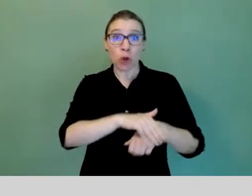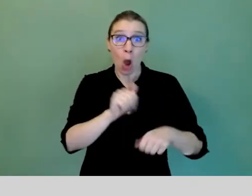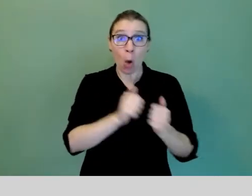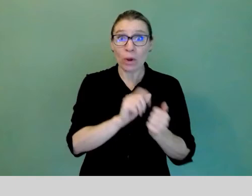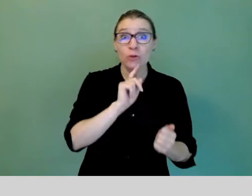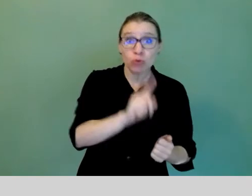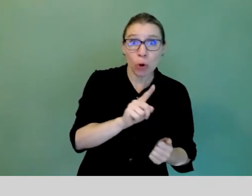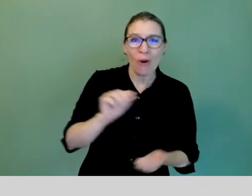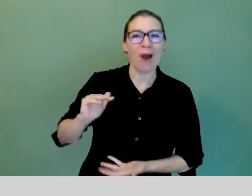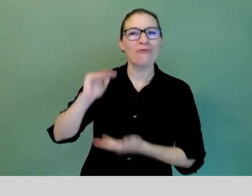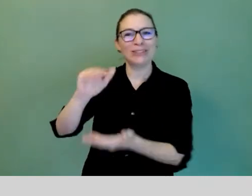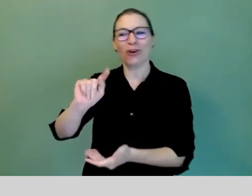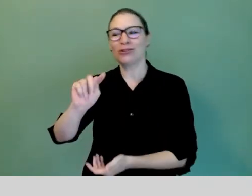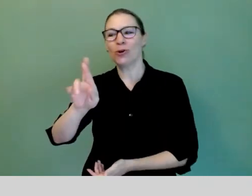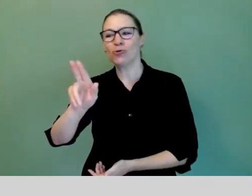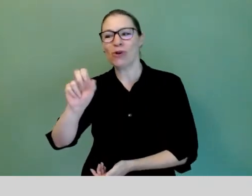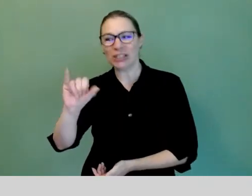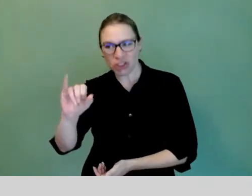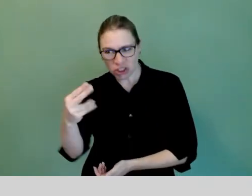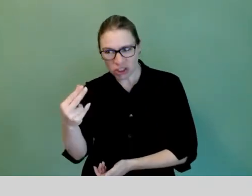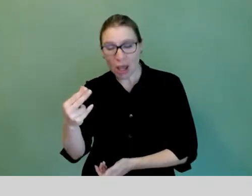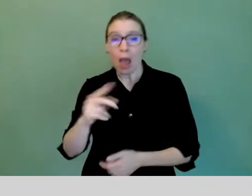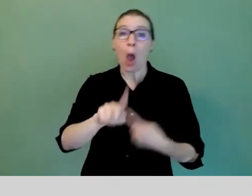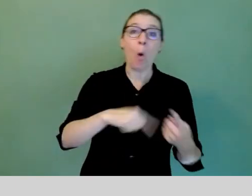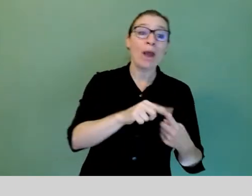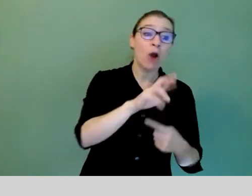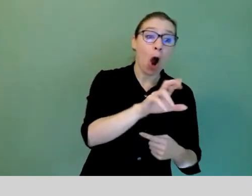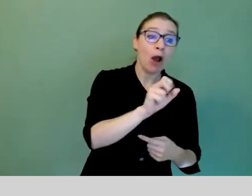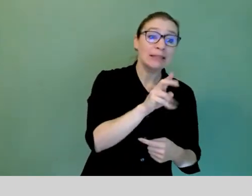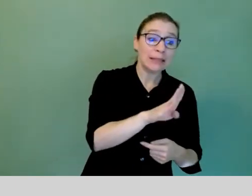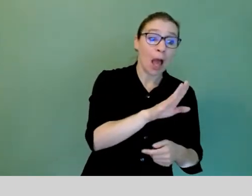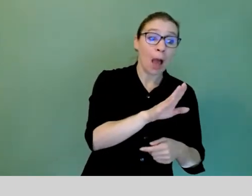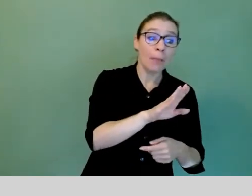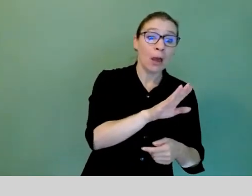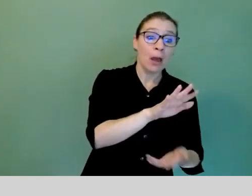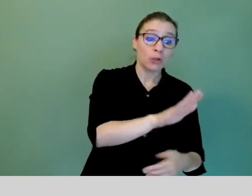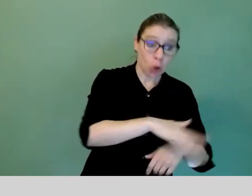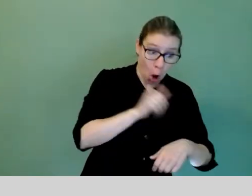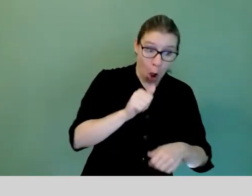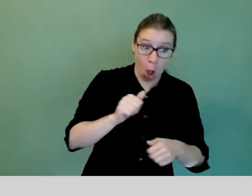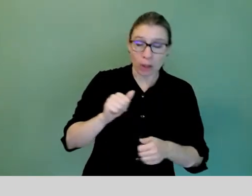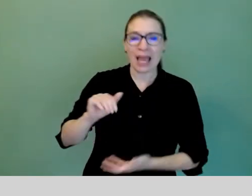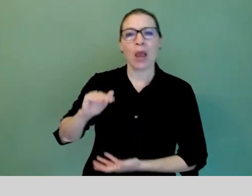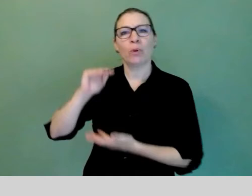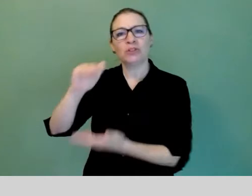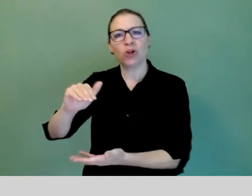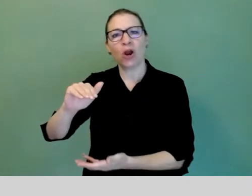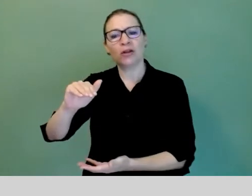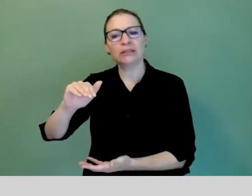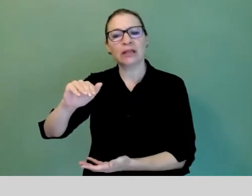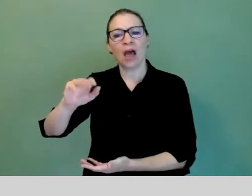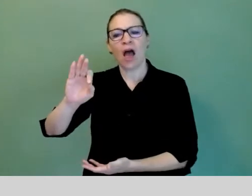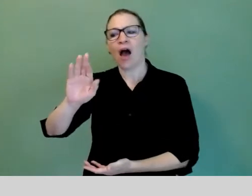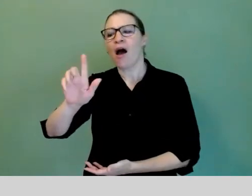and when rsub is called with False, it returns a falseish. It turns out that this is relatively straightforward.